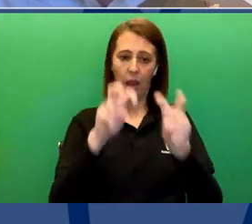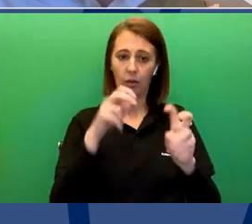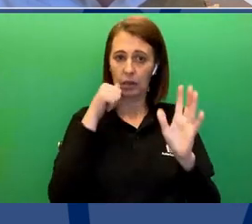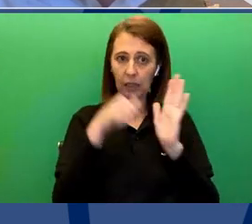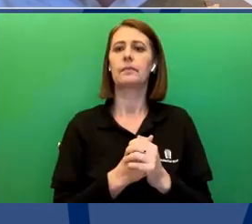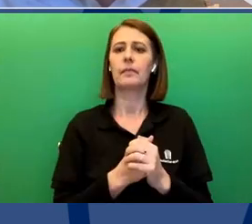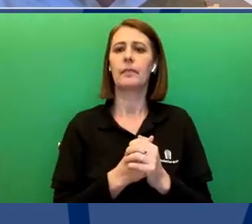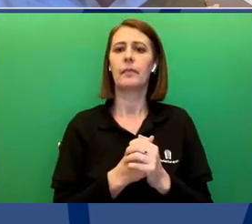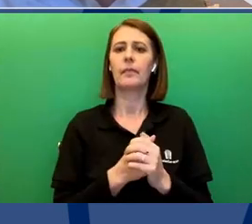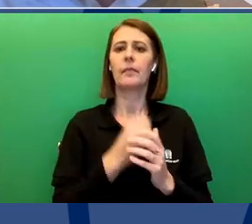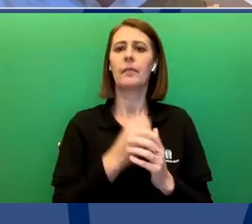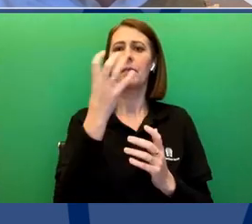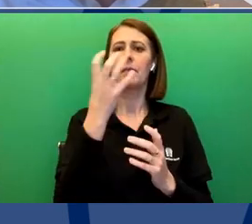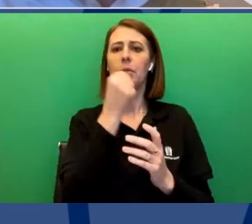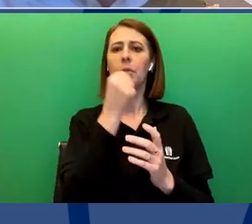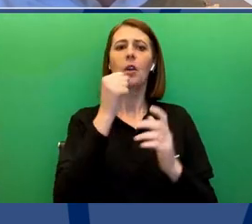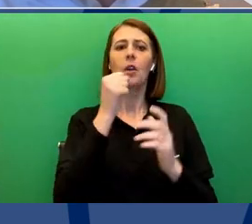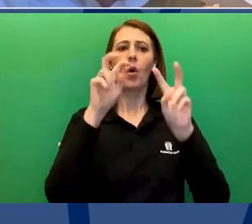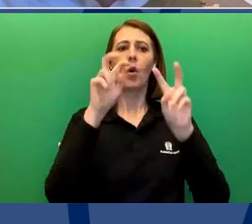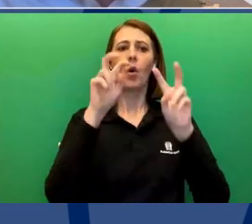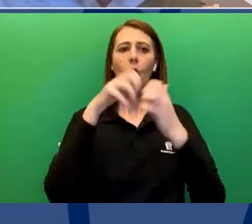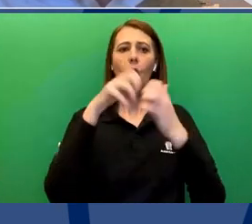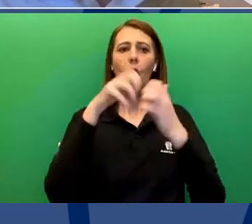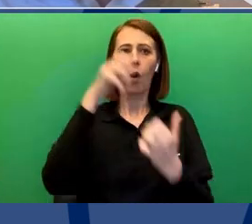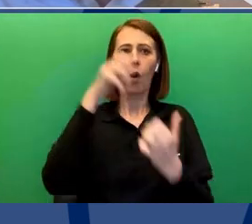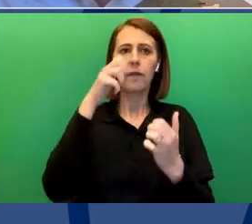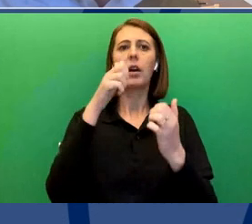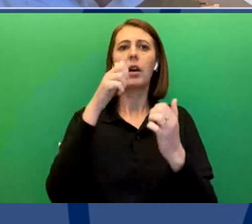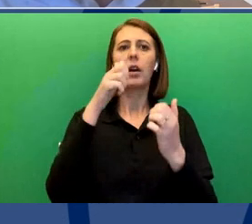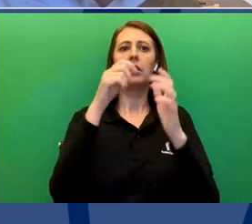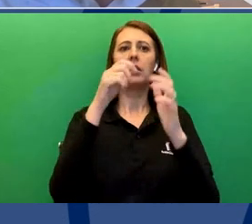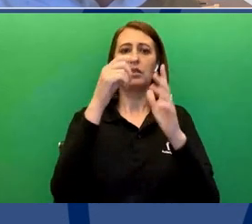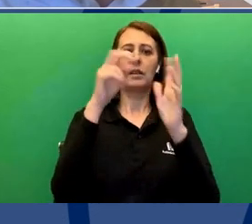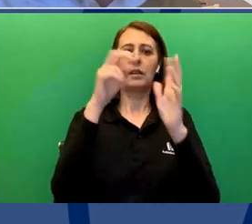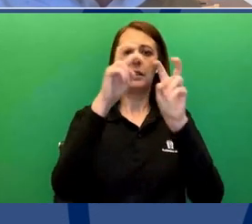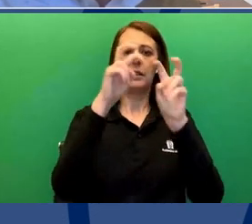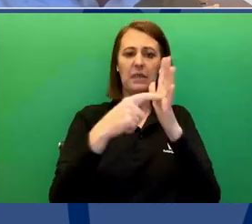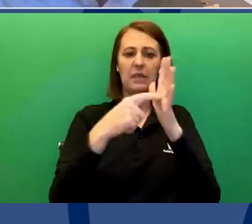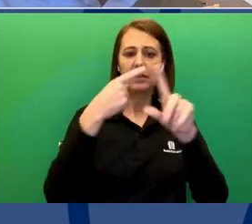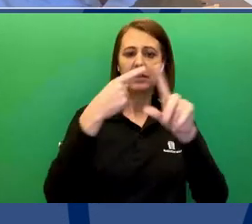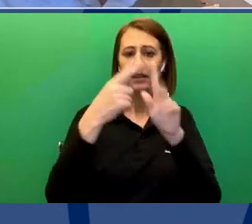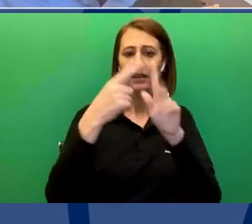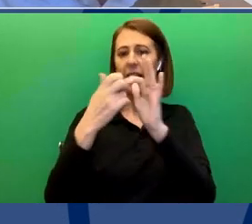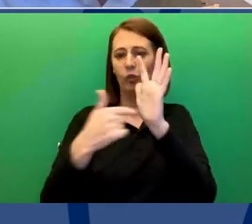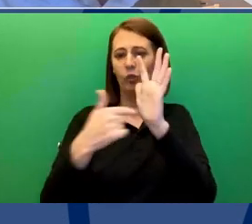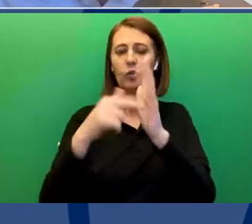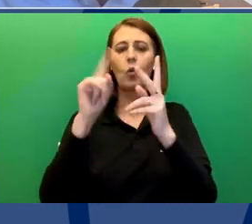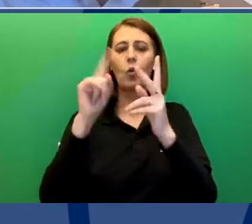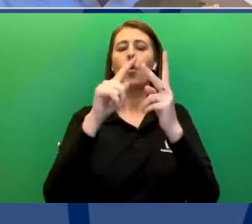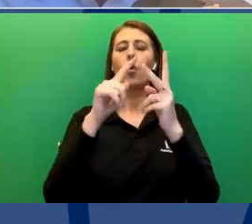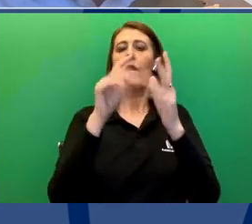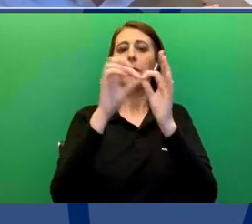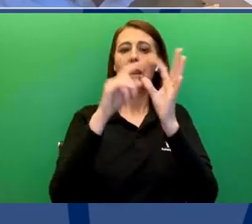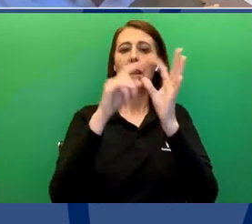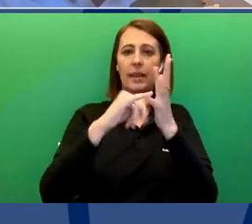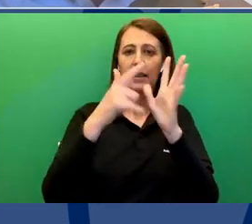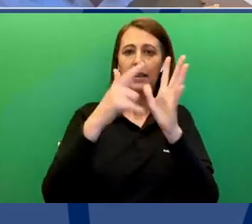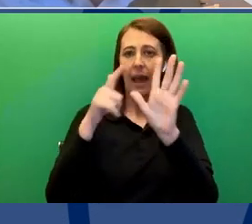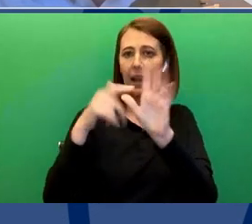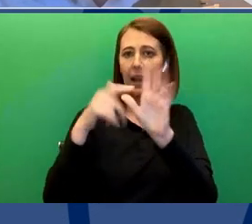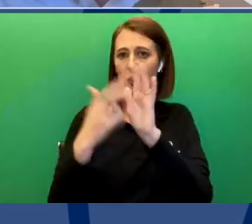registered tax agent or BAS agent. It's also ‑ it's ‑ there's templates up on the Service